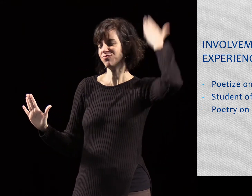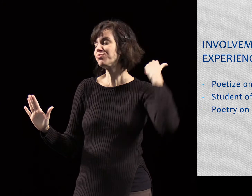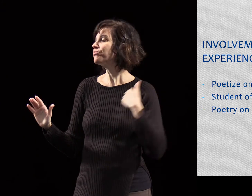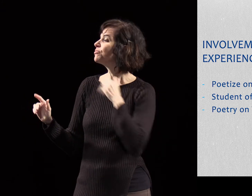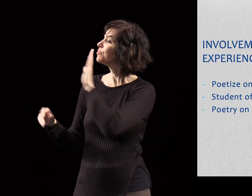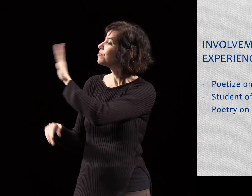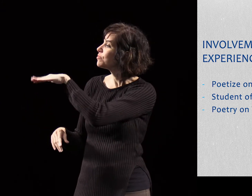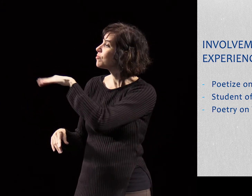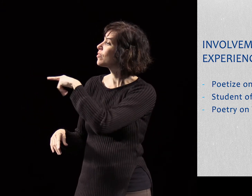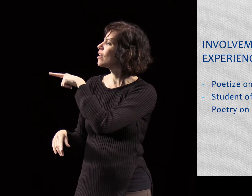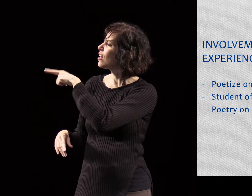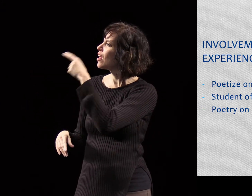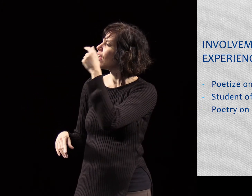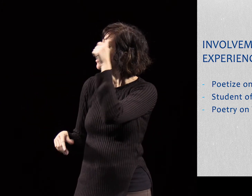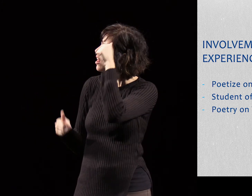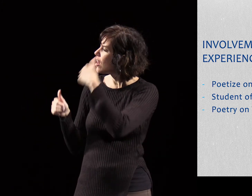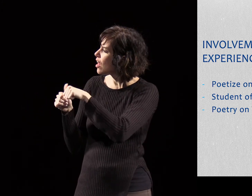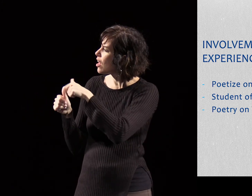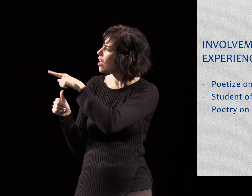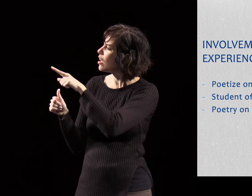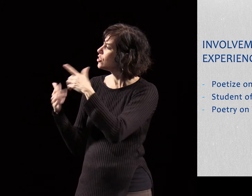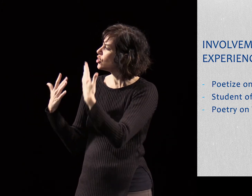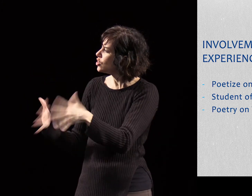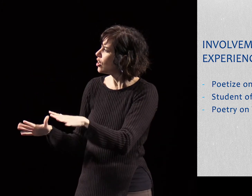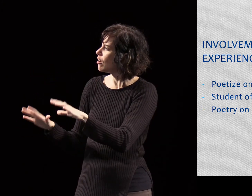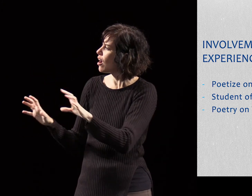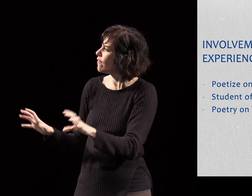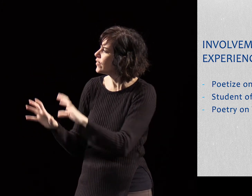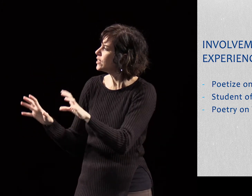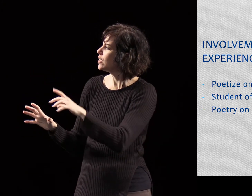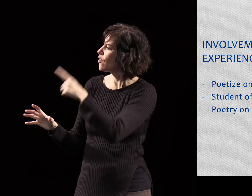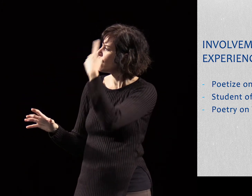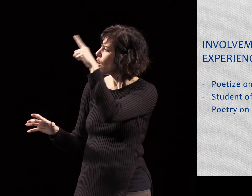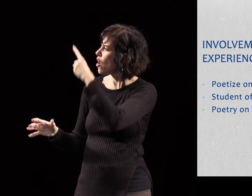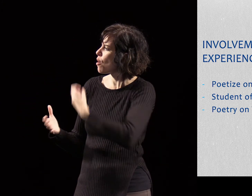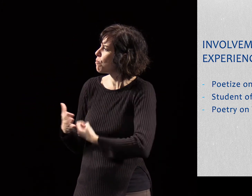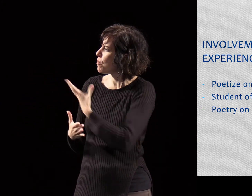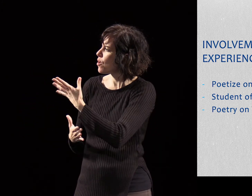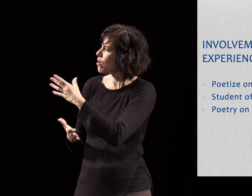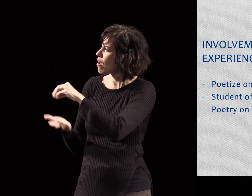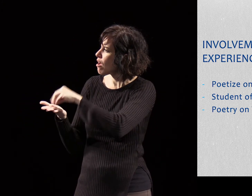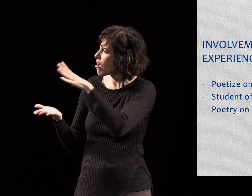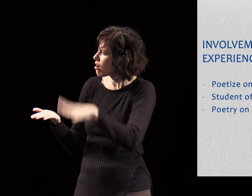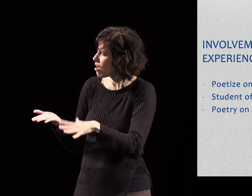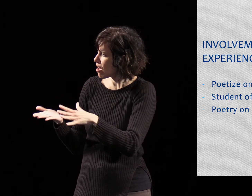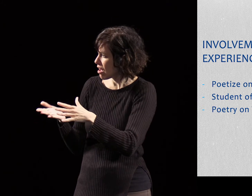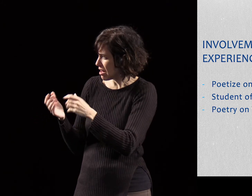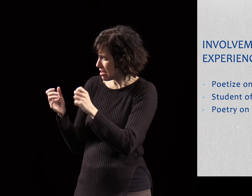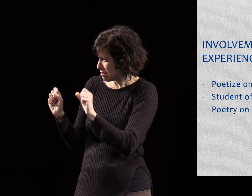and I said, "Hey, do you remember that assignment "that we did in class about Deaf poetry?